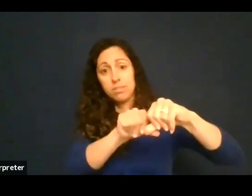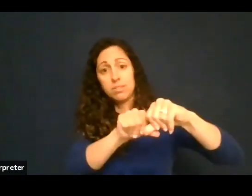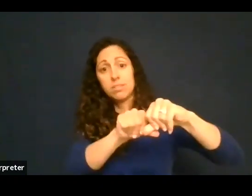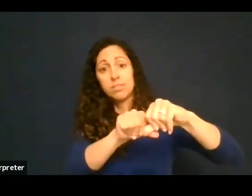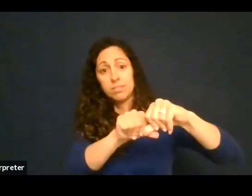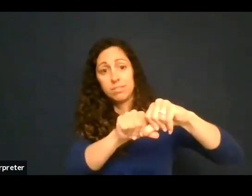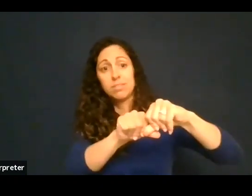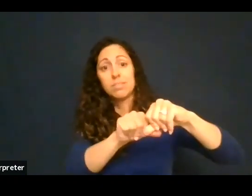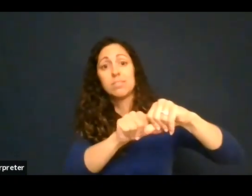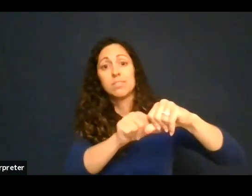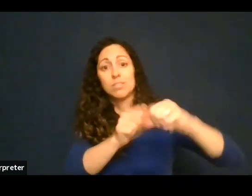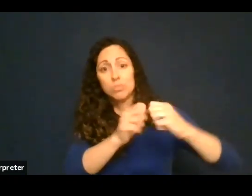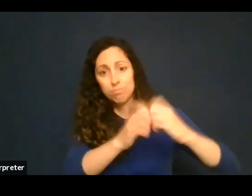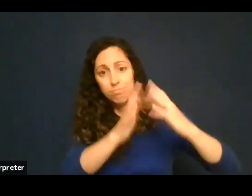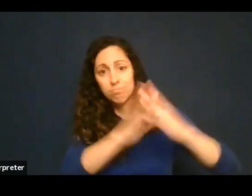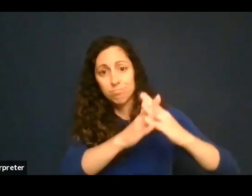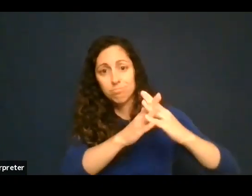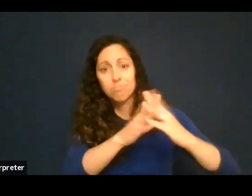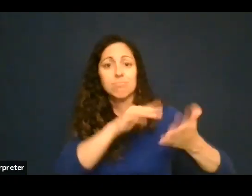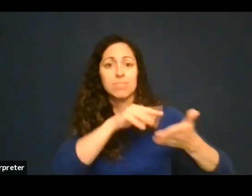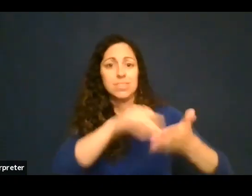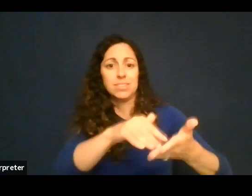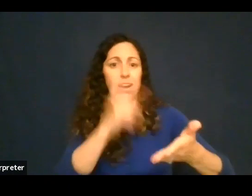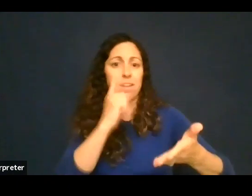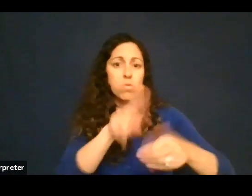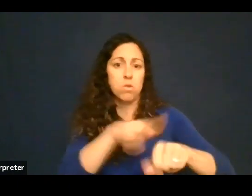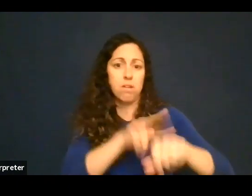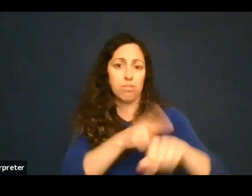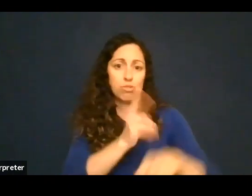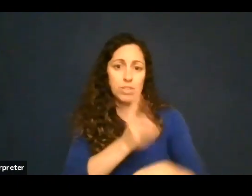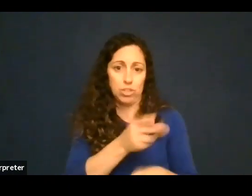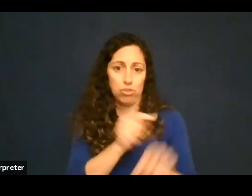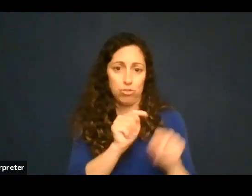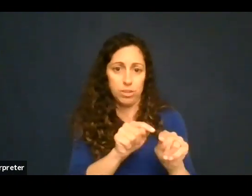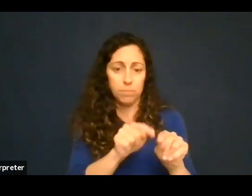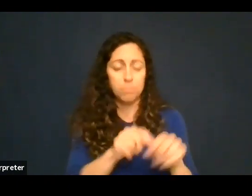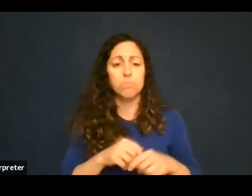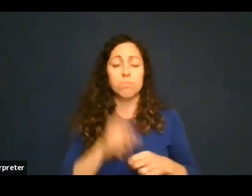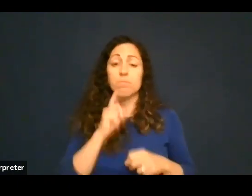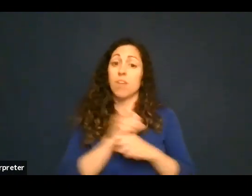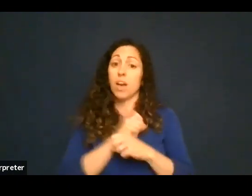And, in fact, there is the one Usher group at the moment who are in discussions with us